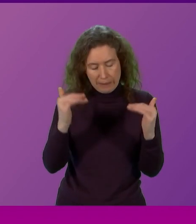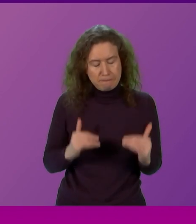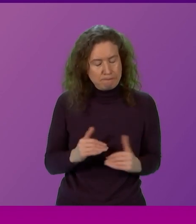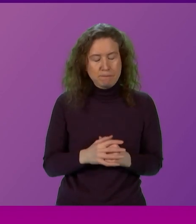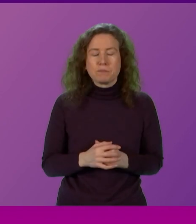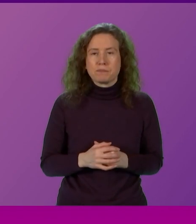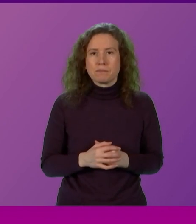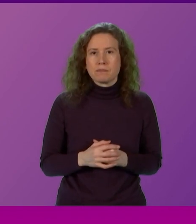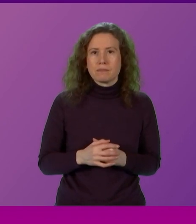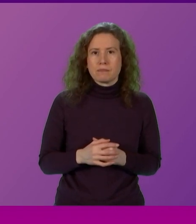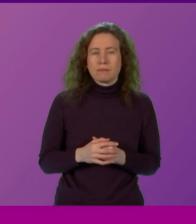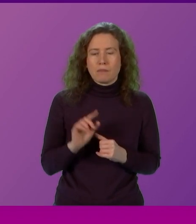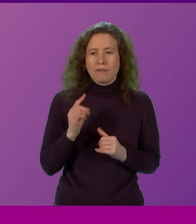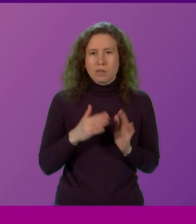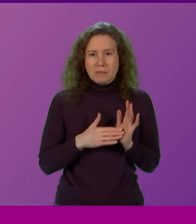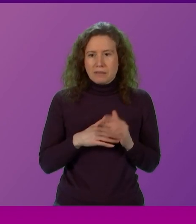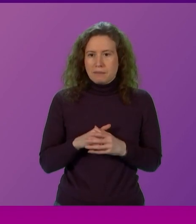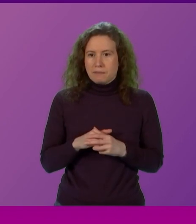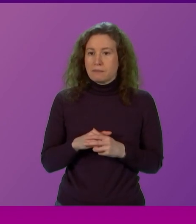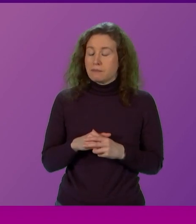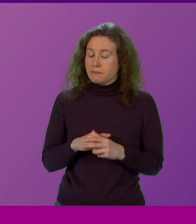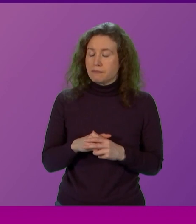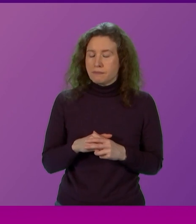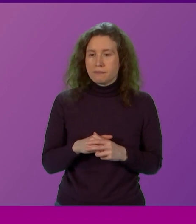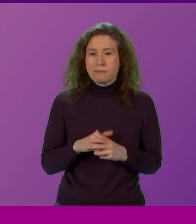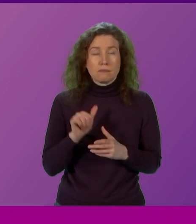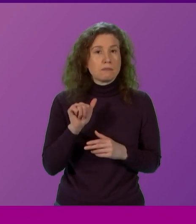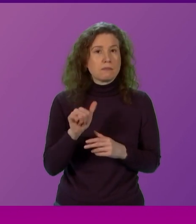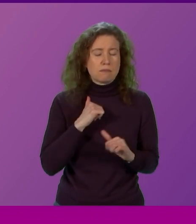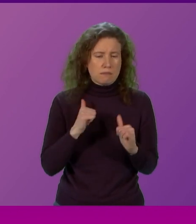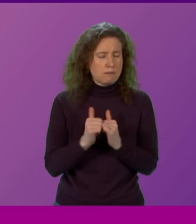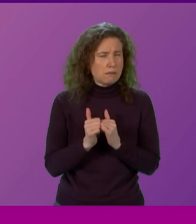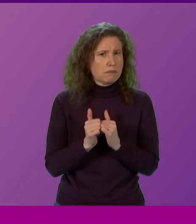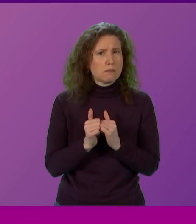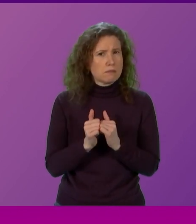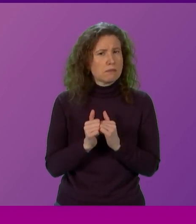I agree very much with Emma Roddick.